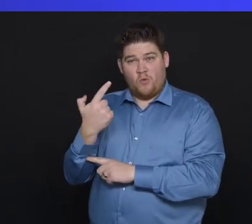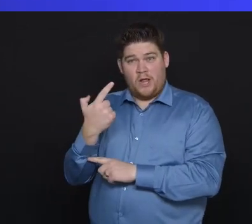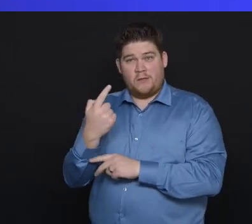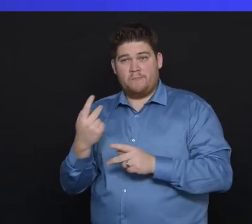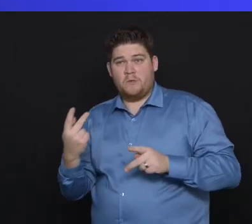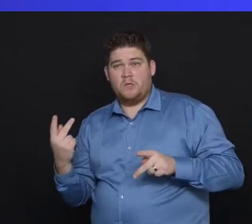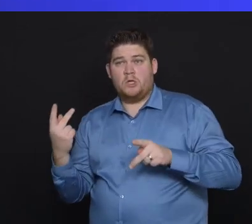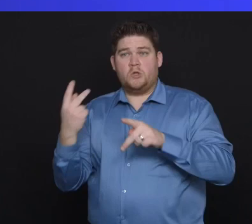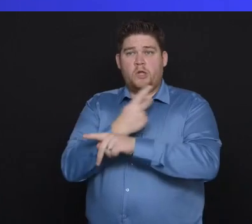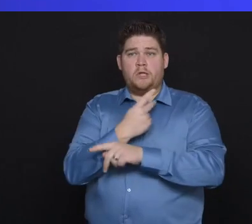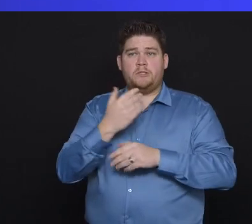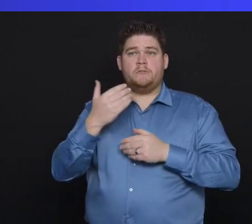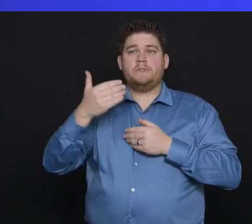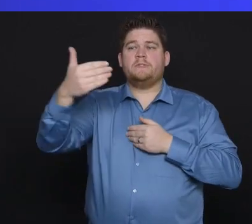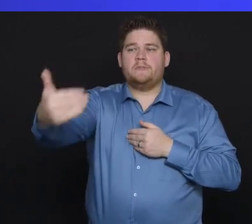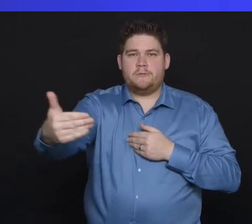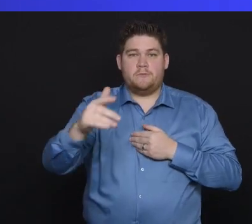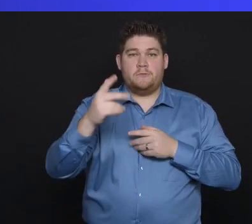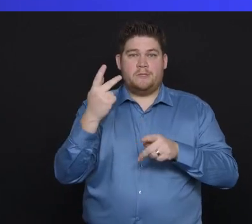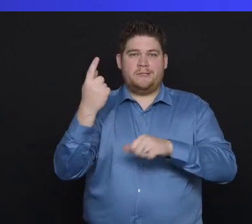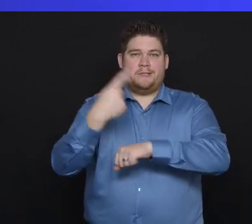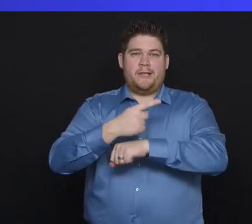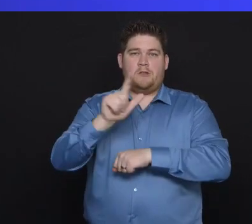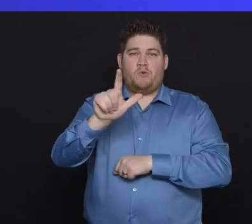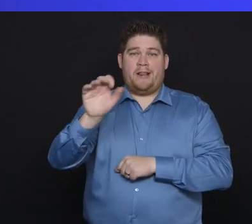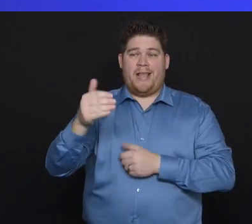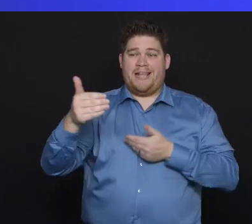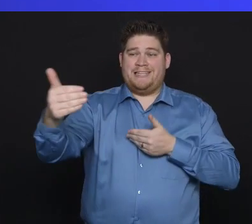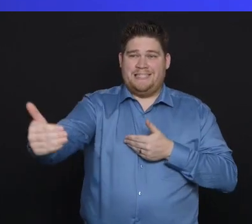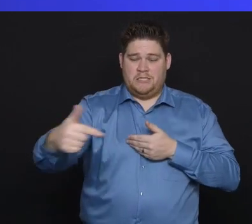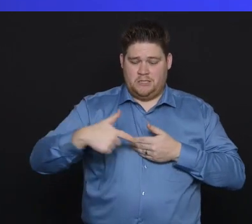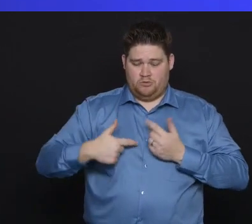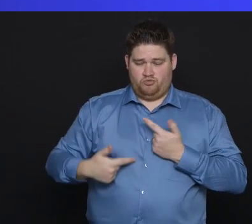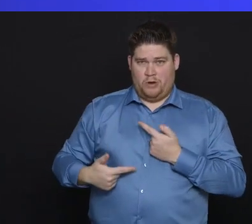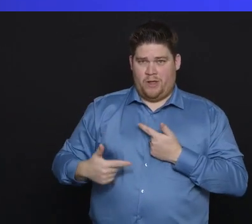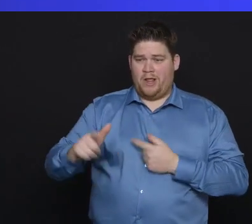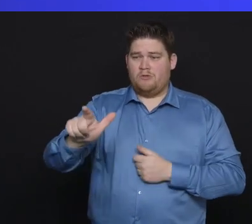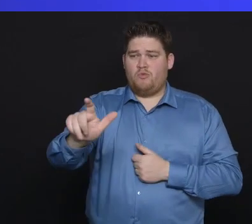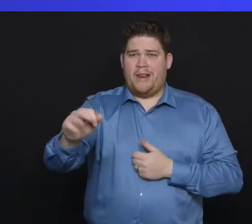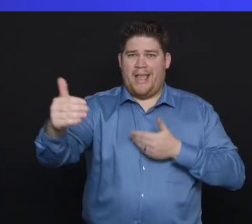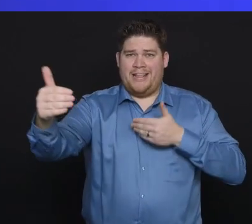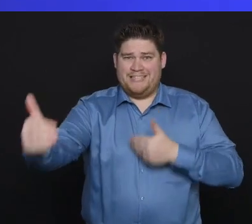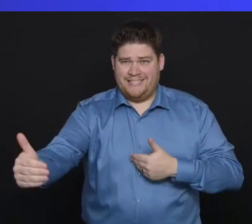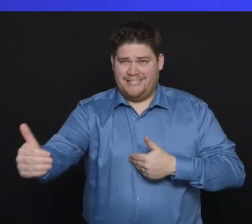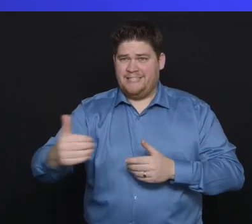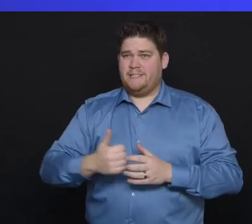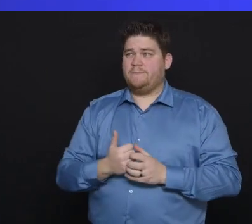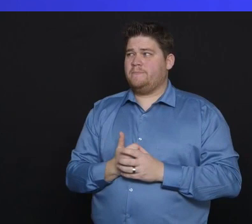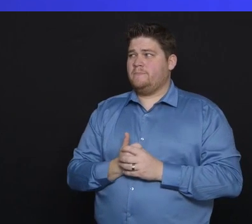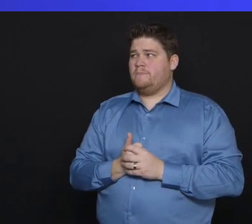hospitalizations in eight days? That's again. DR.